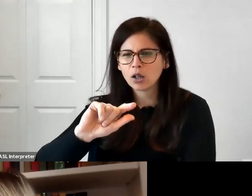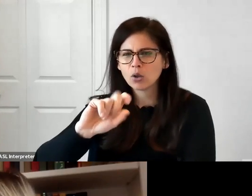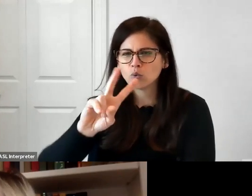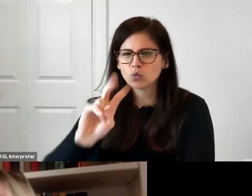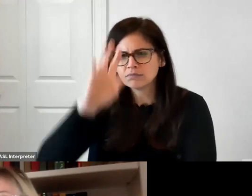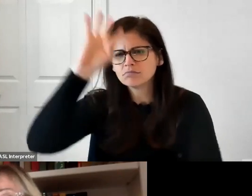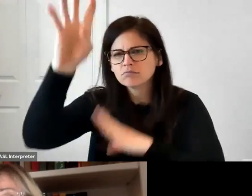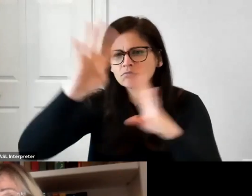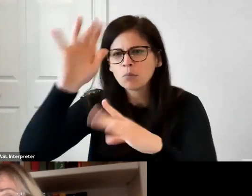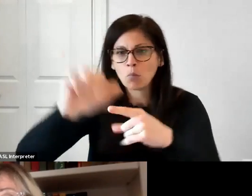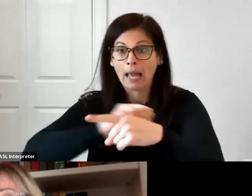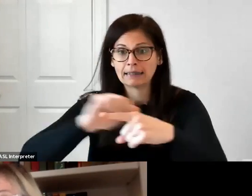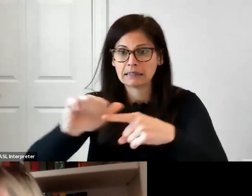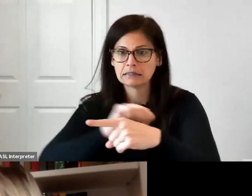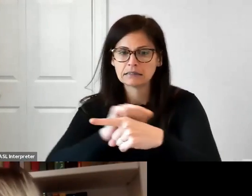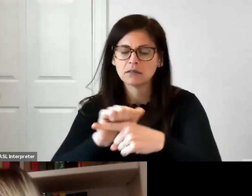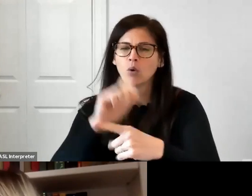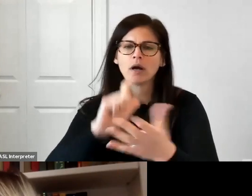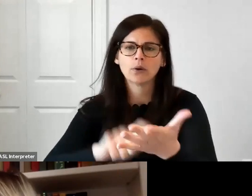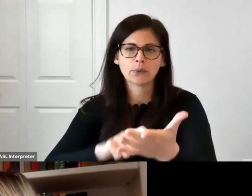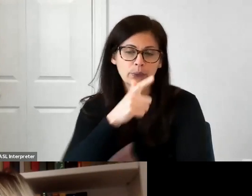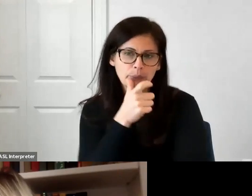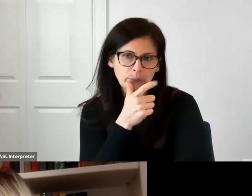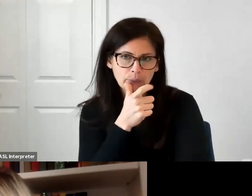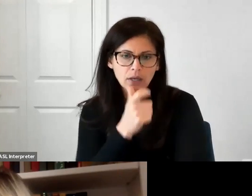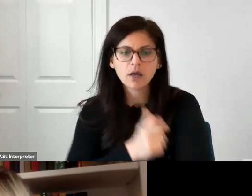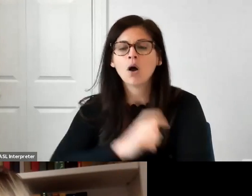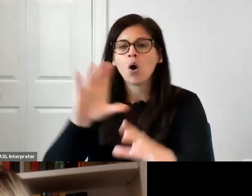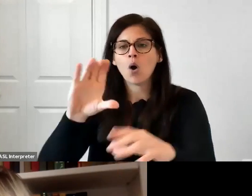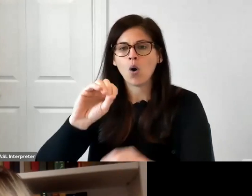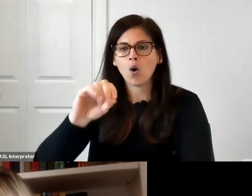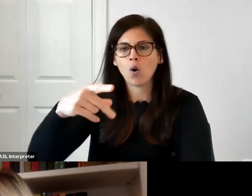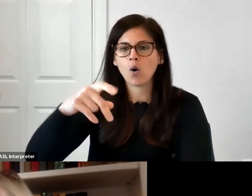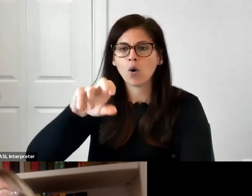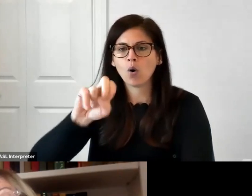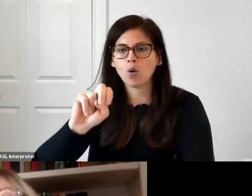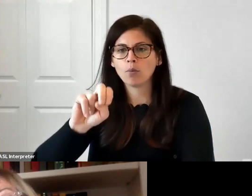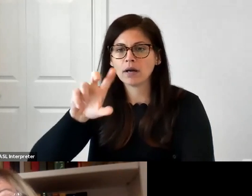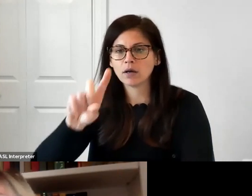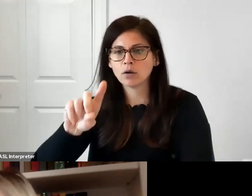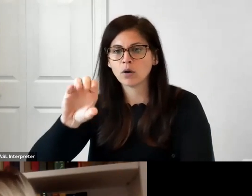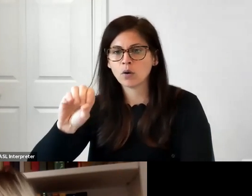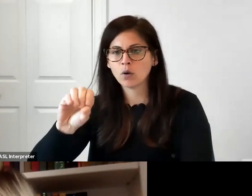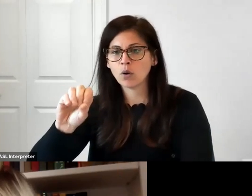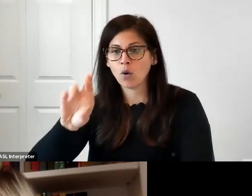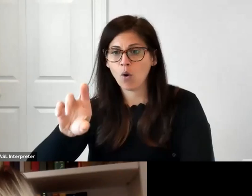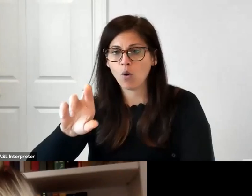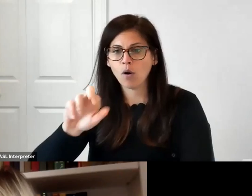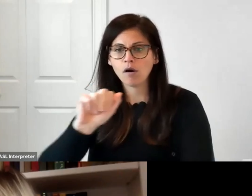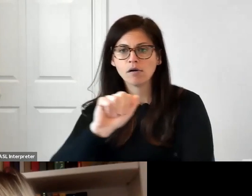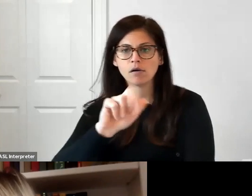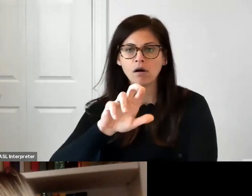And our recognition this year goes to Open Door Arts, which was established 40 years ago.